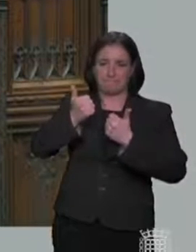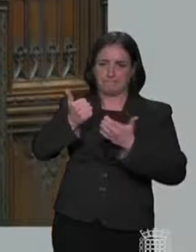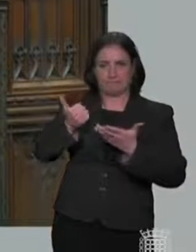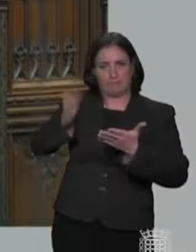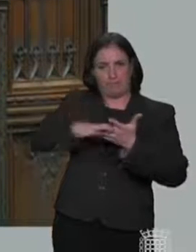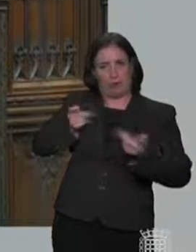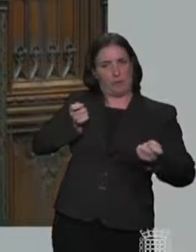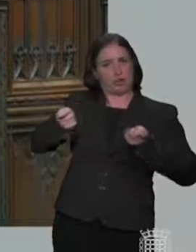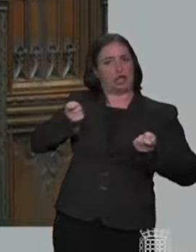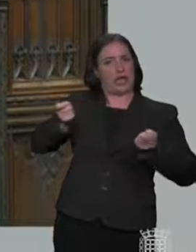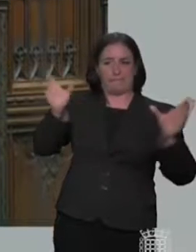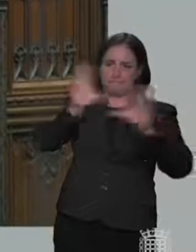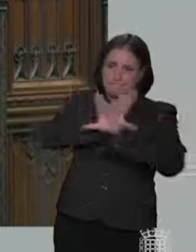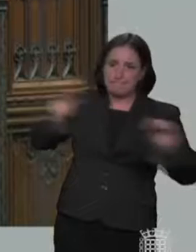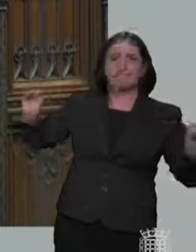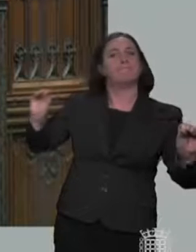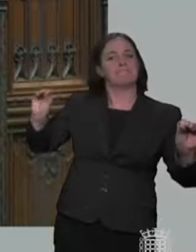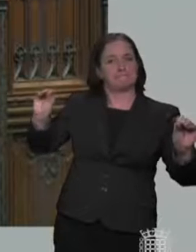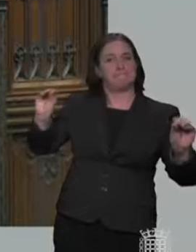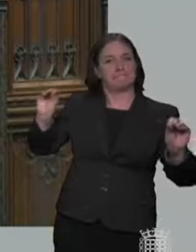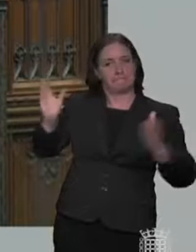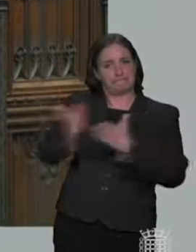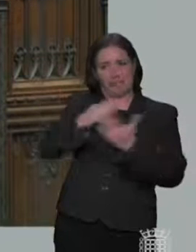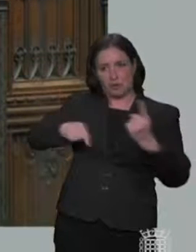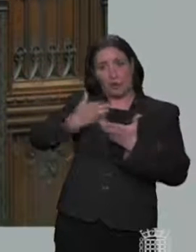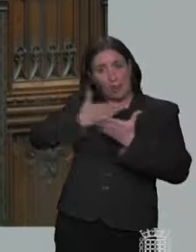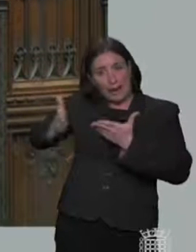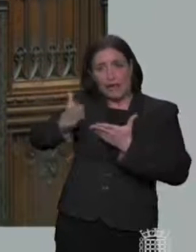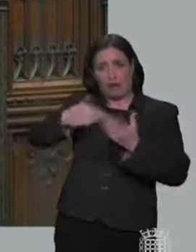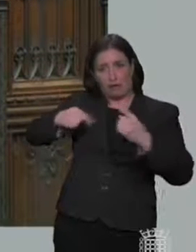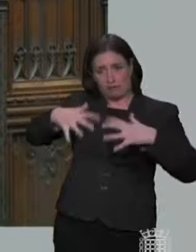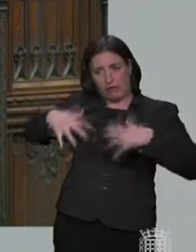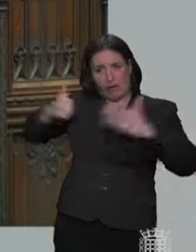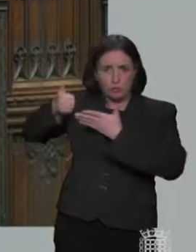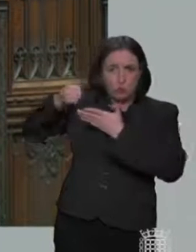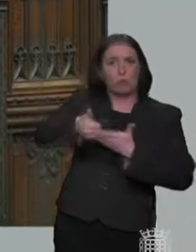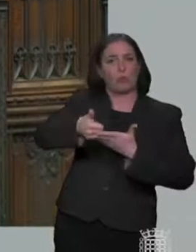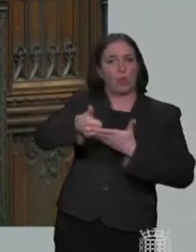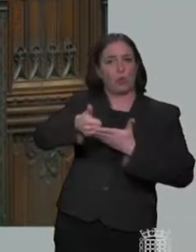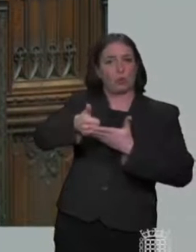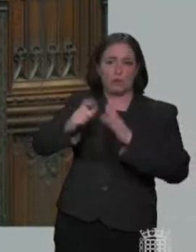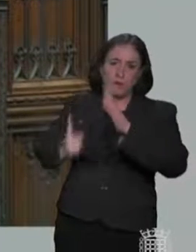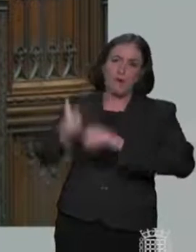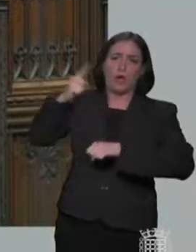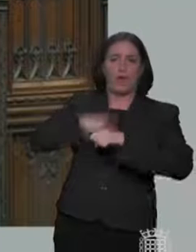to show the whole house's support for such a wonderful first in your lordship's chamber